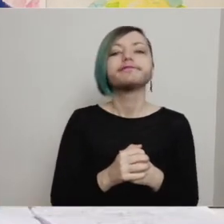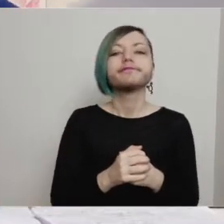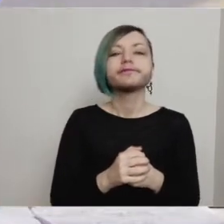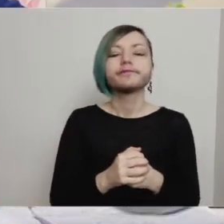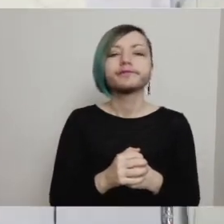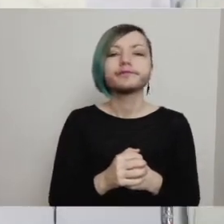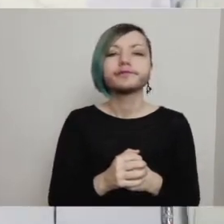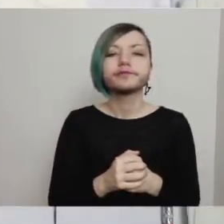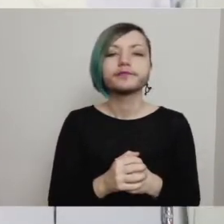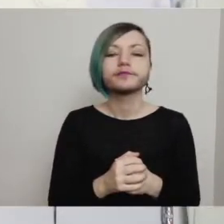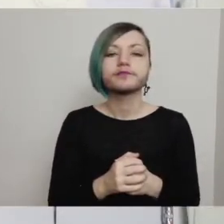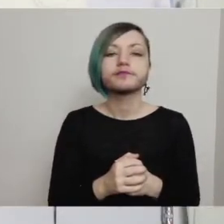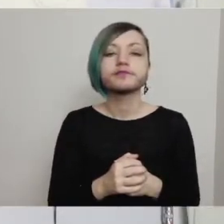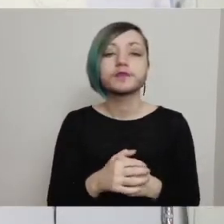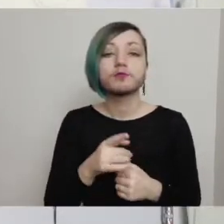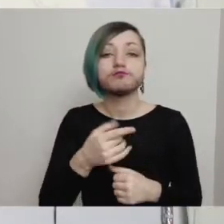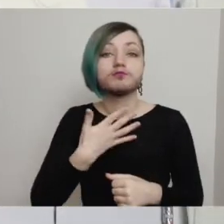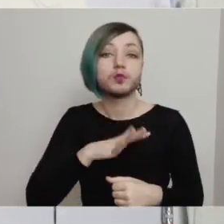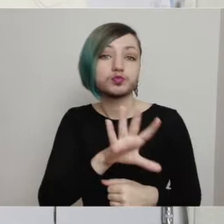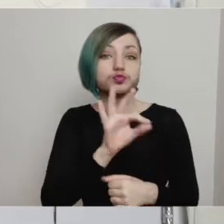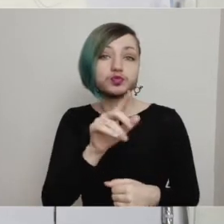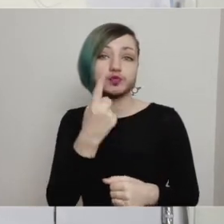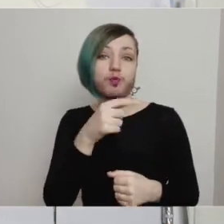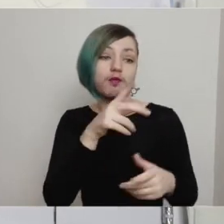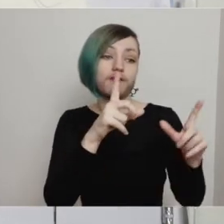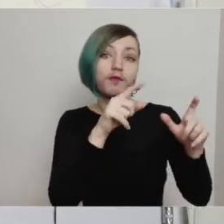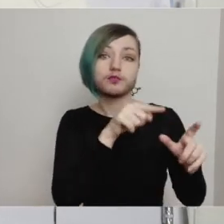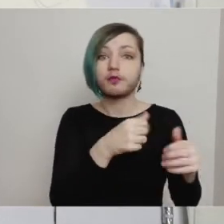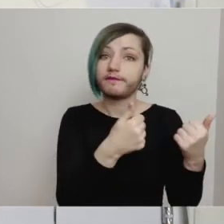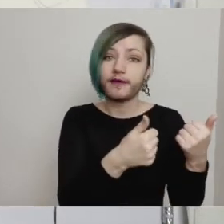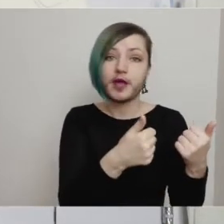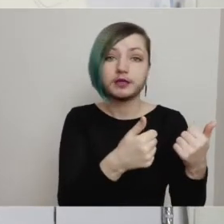So if you want to pick one of those that's great i'm going to use this one